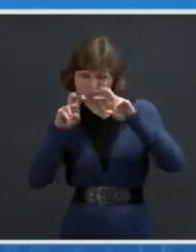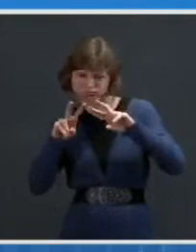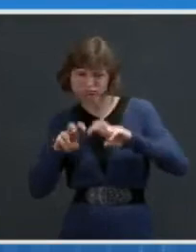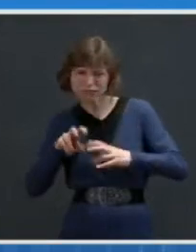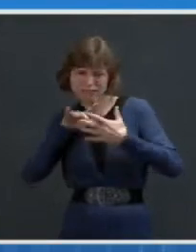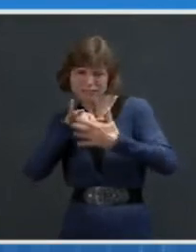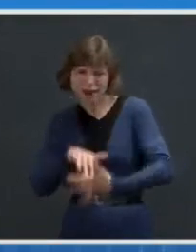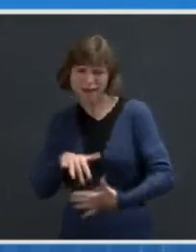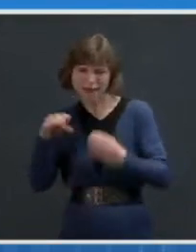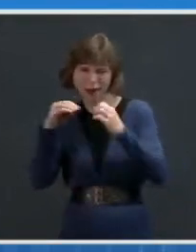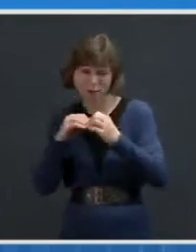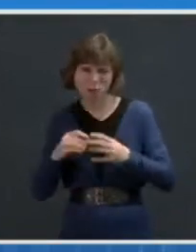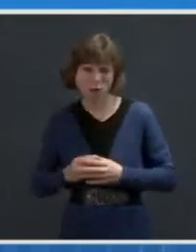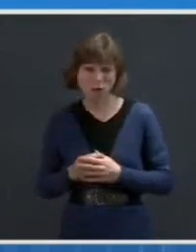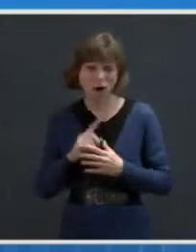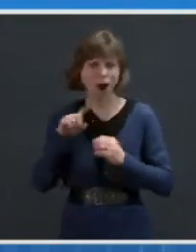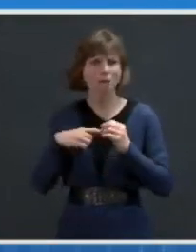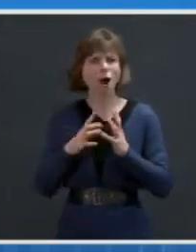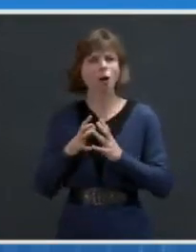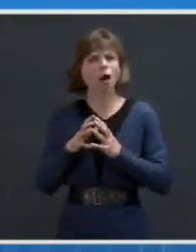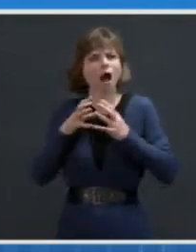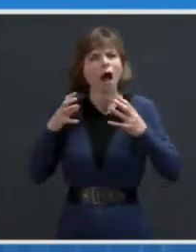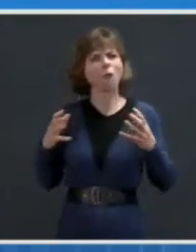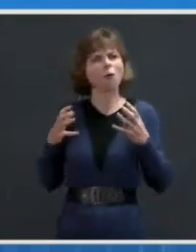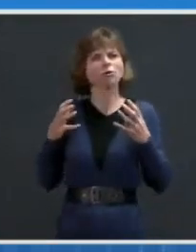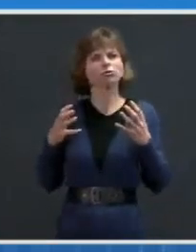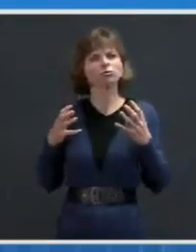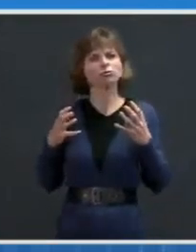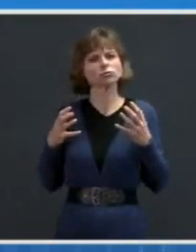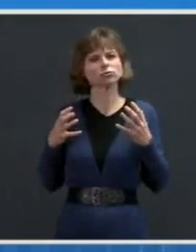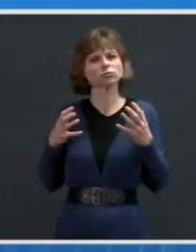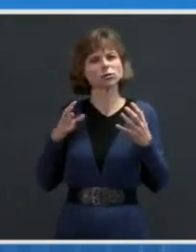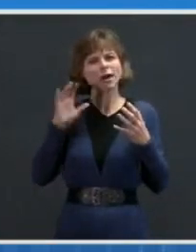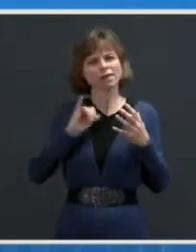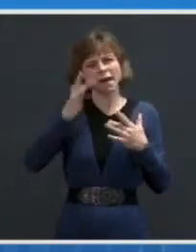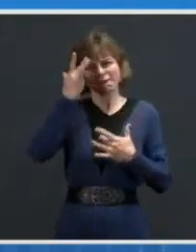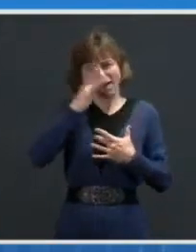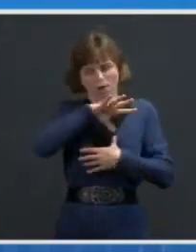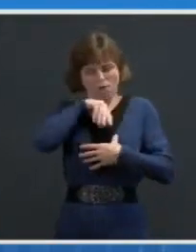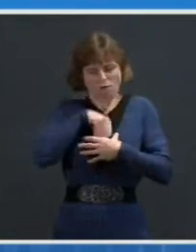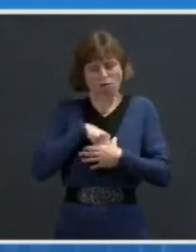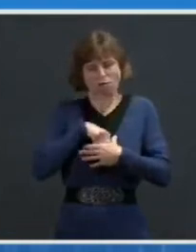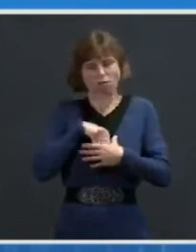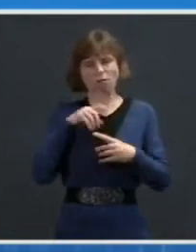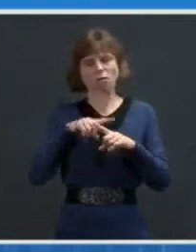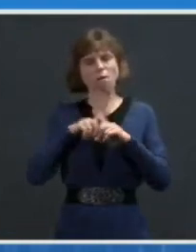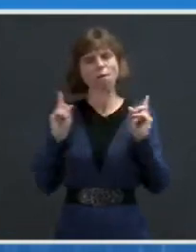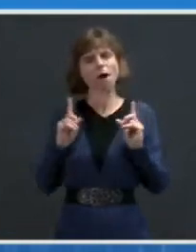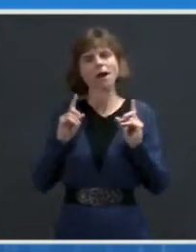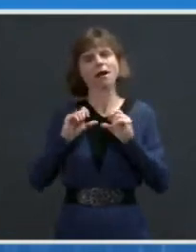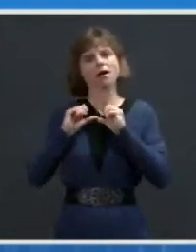OBVIOUSLY A GOOD POINT. IT IS THEORETICAL BUT IT CAN BE